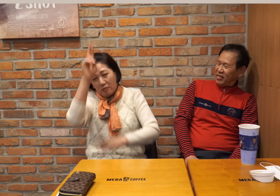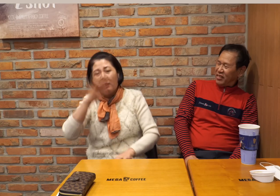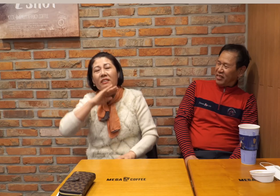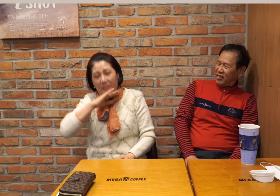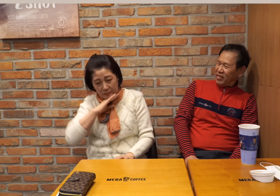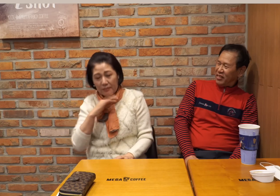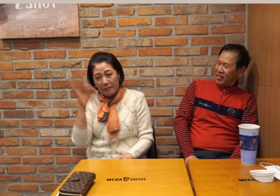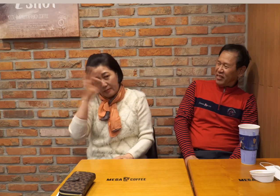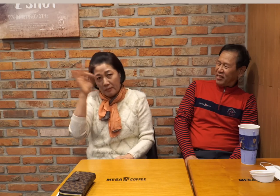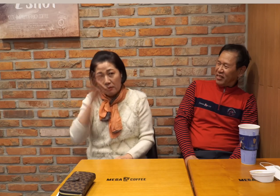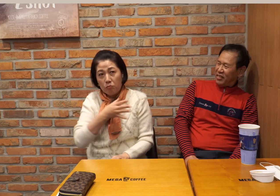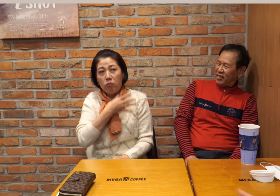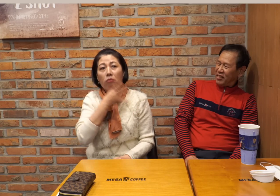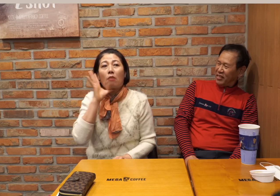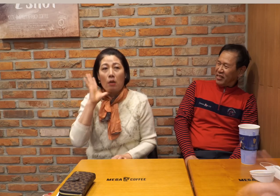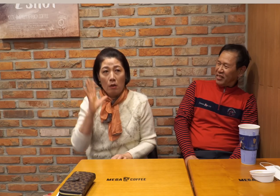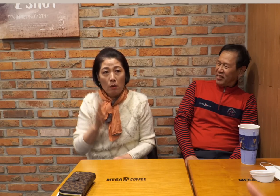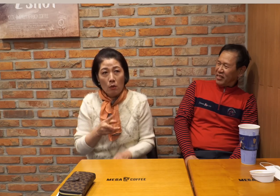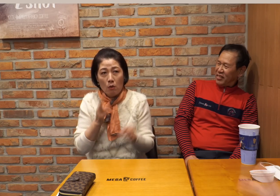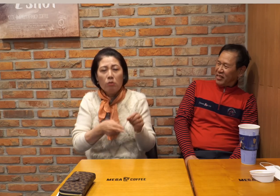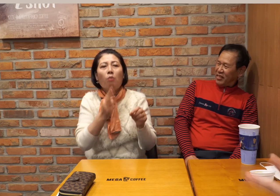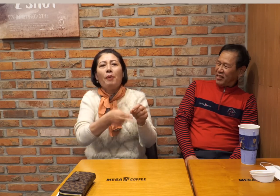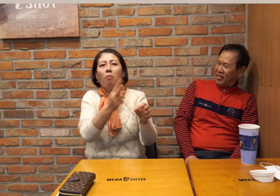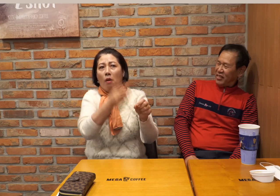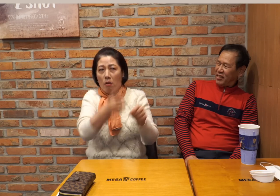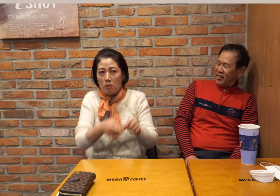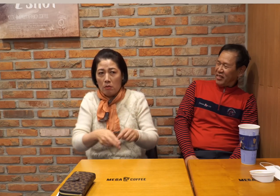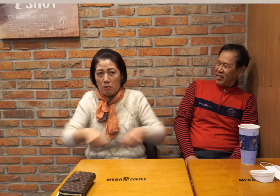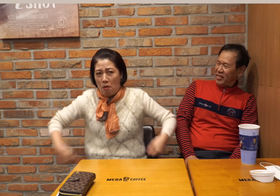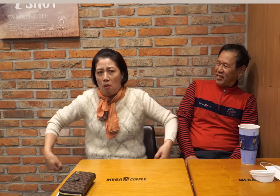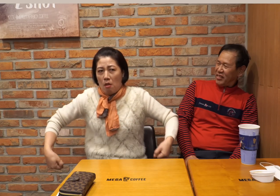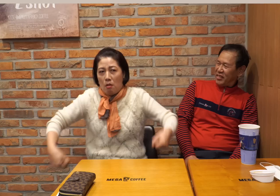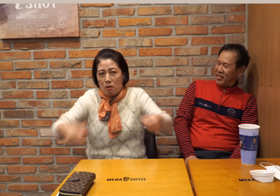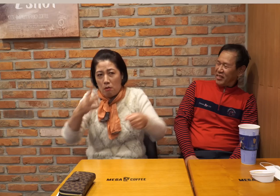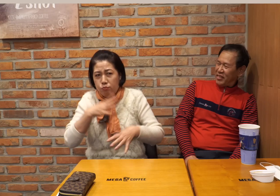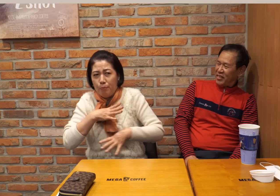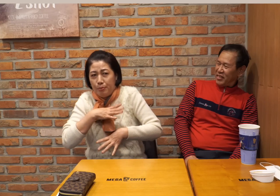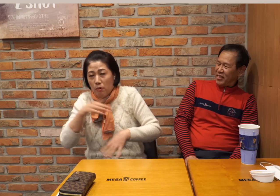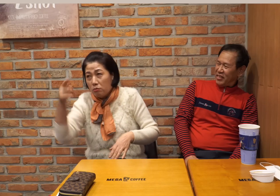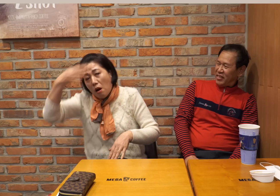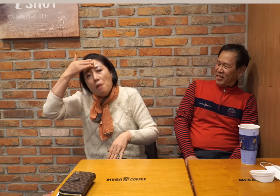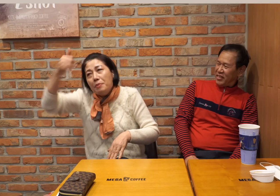she would find him even if she told him he was hiding. He was an old man and I was scared.